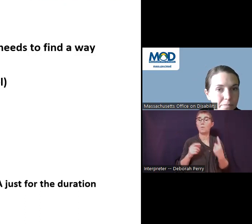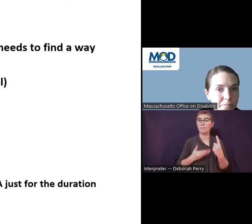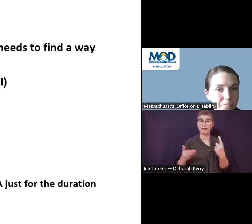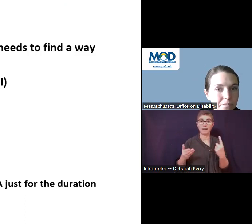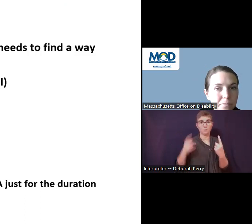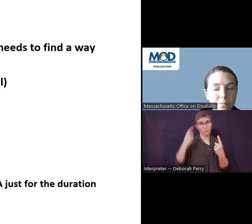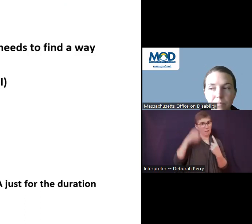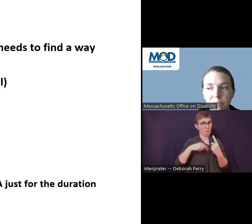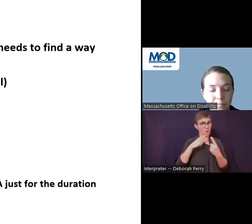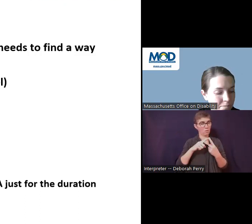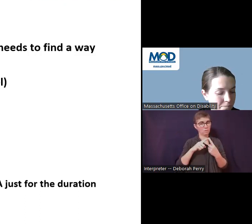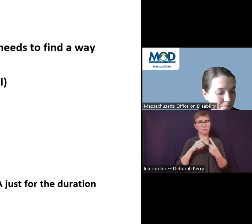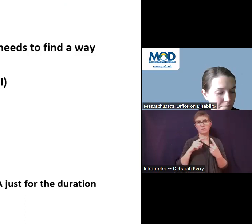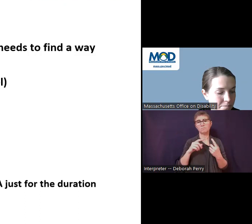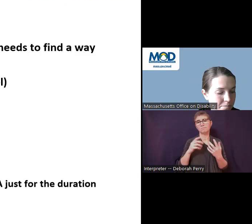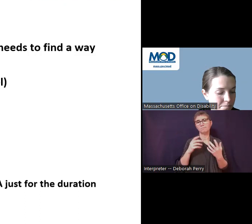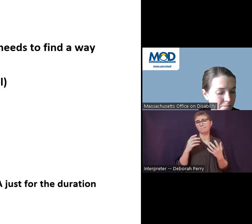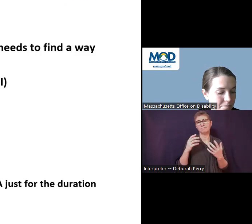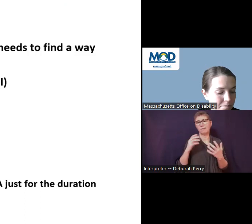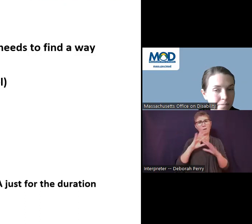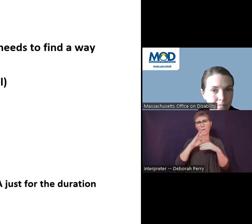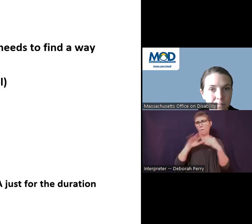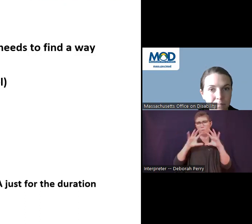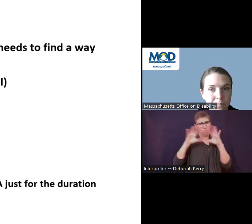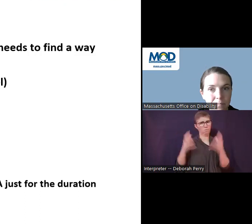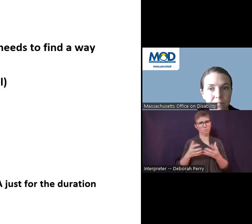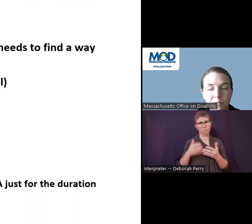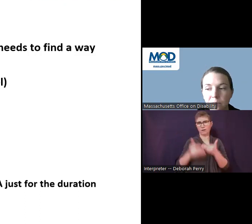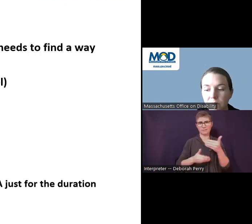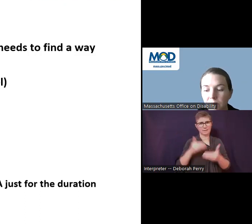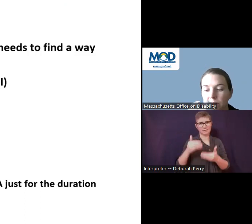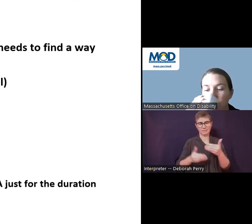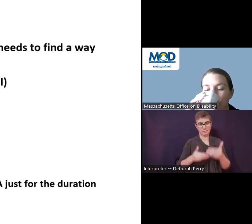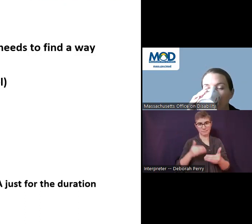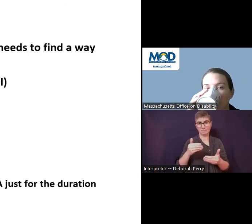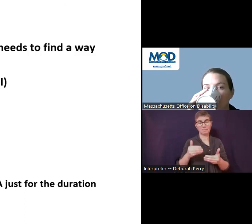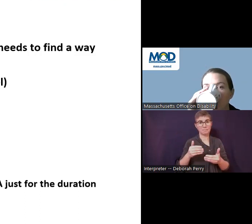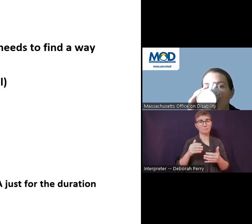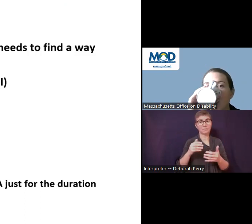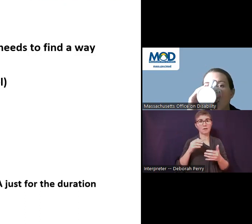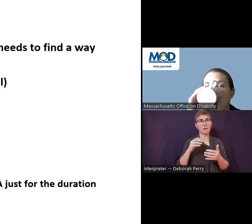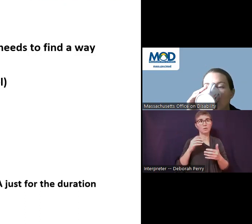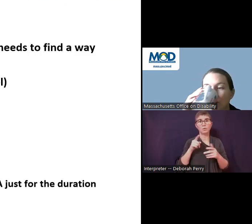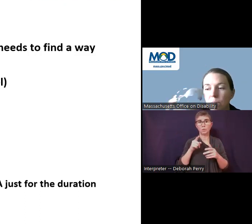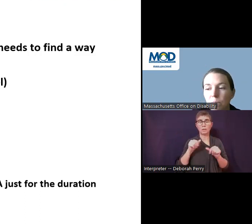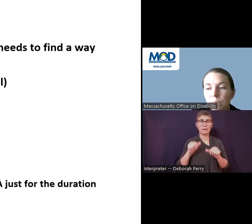looking at all of like this whole process is that you can establish this as an accommodation